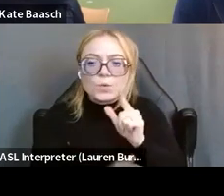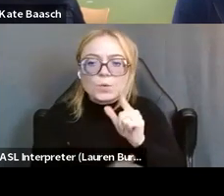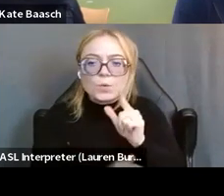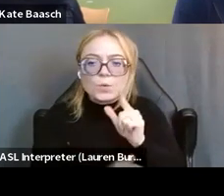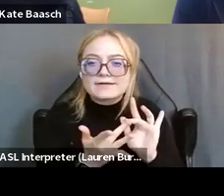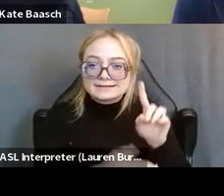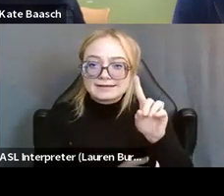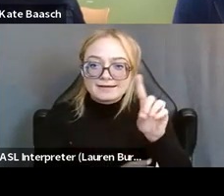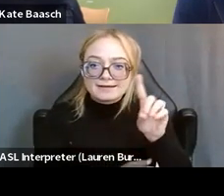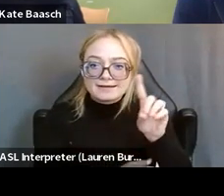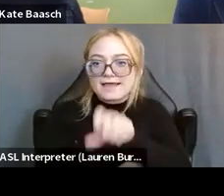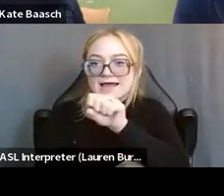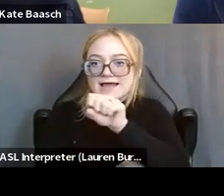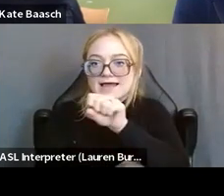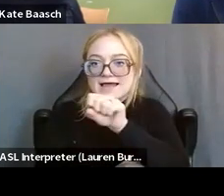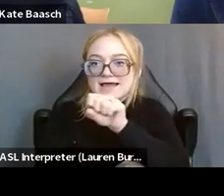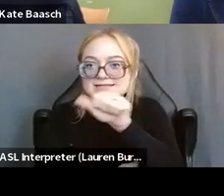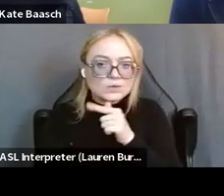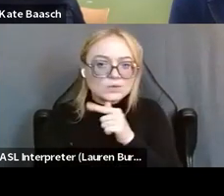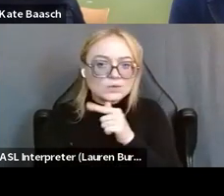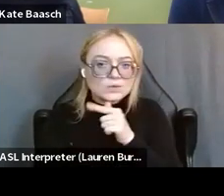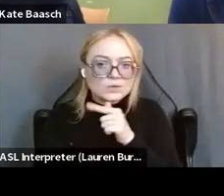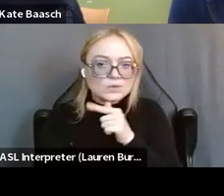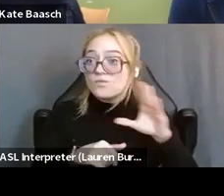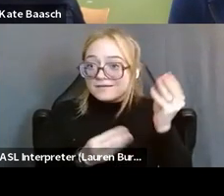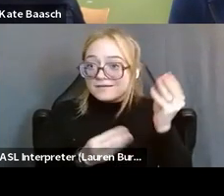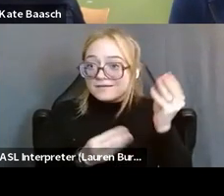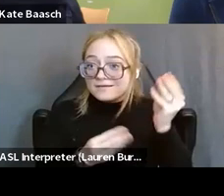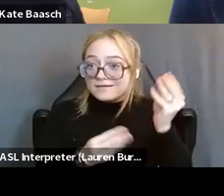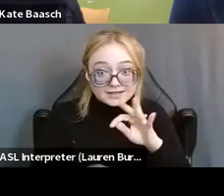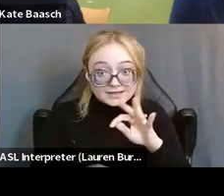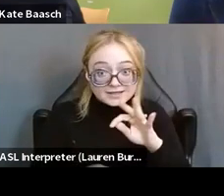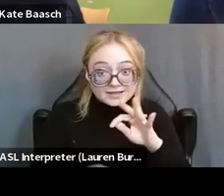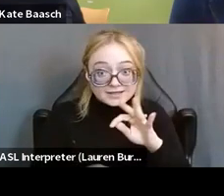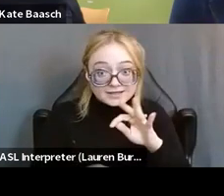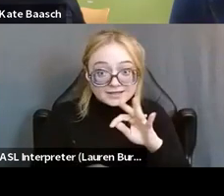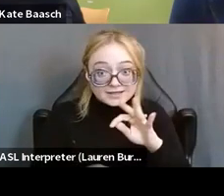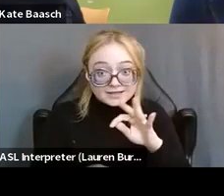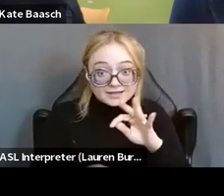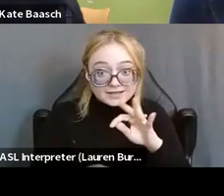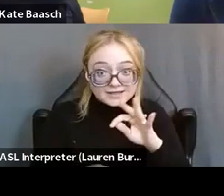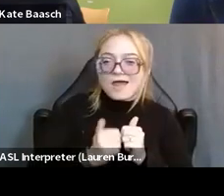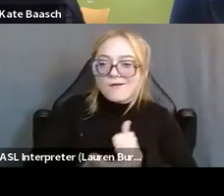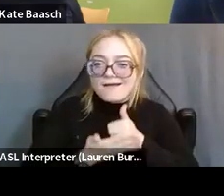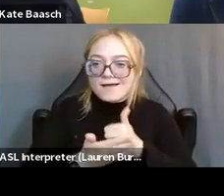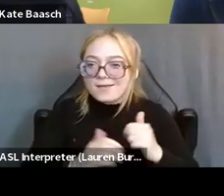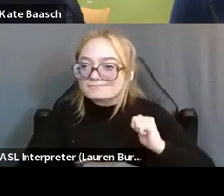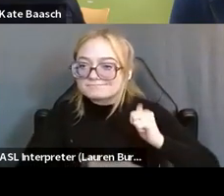who your SSA liaison is, and if there isn't one, how they can help you establish one. I think Joann said it best.